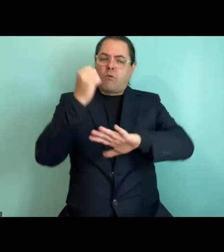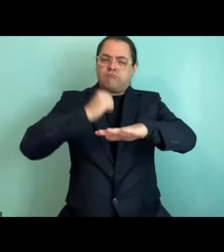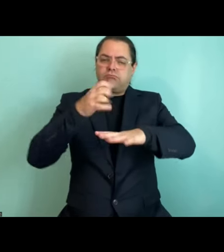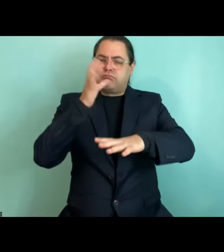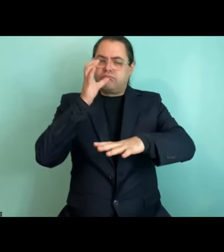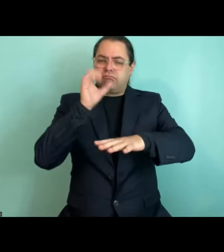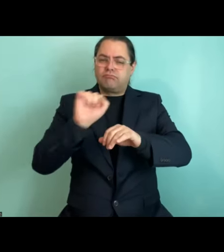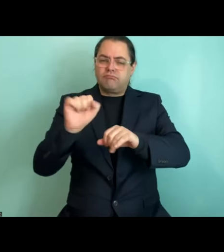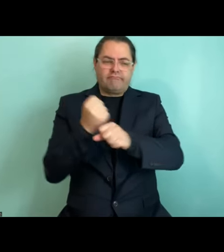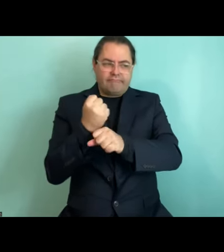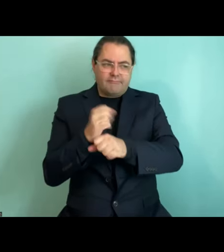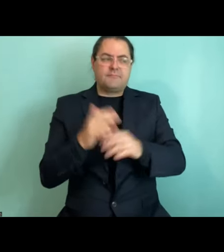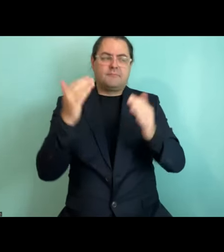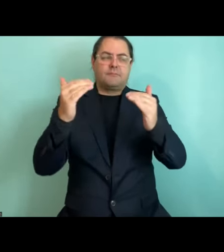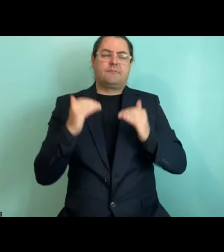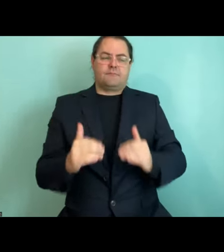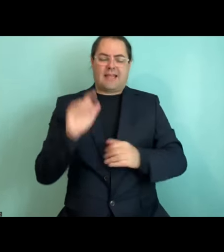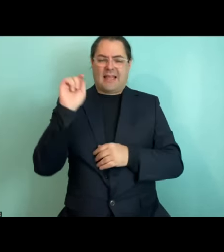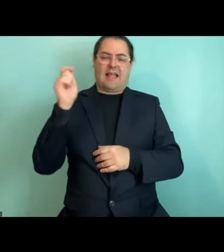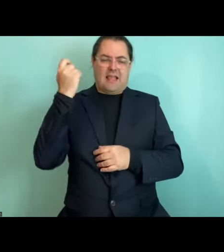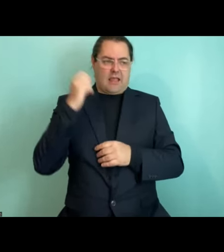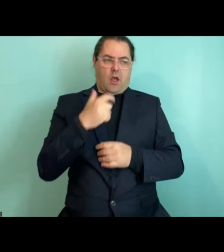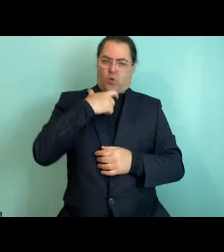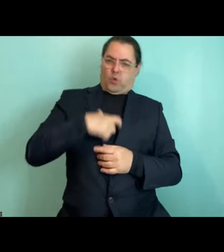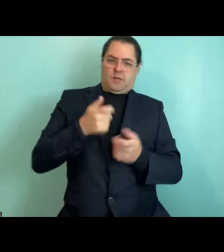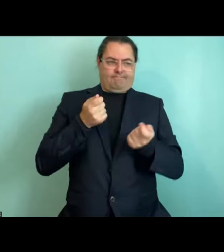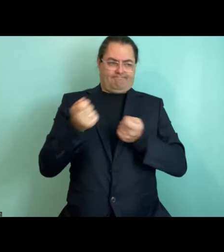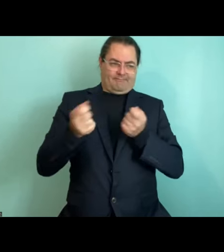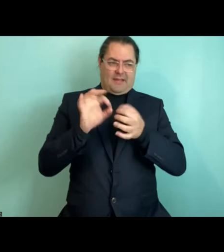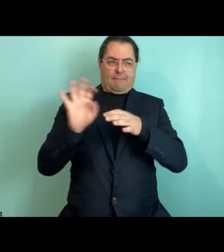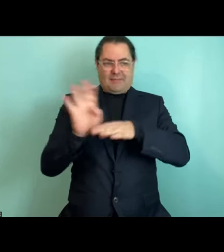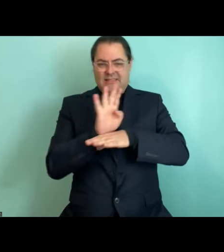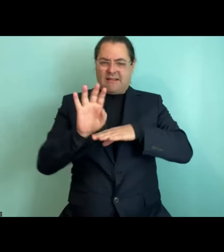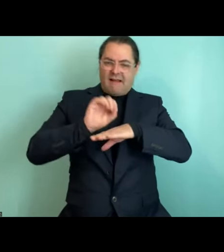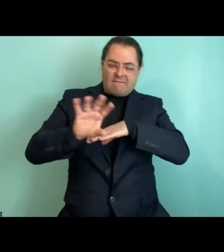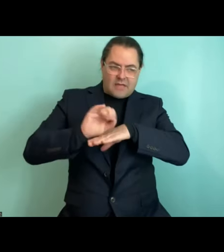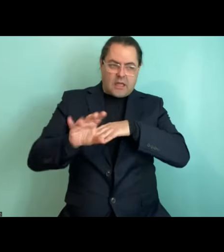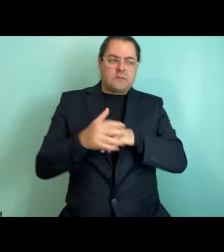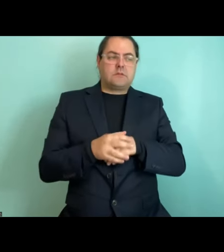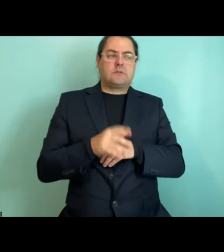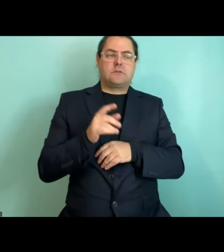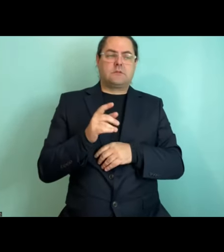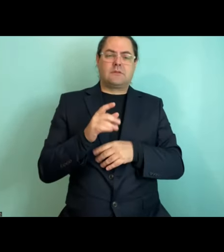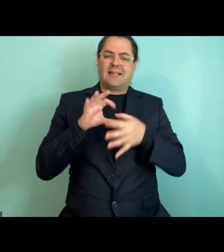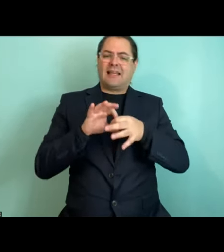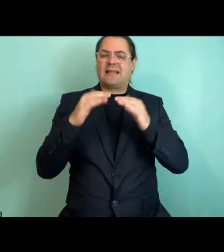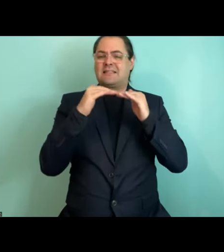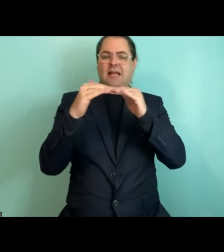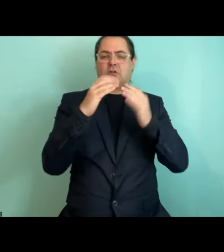I'm Adam green. 10:00:52 See may cost a international retail banking. 10:00:57 Cos a international retail banking.